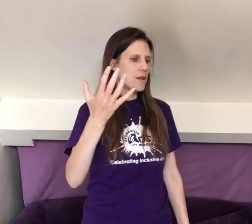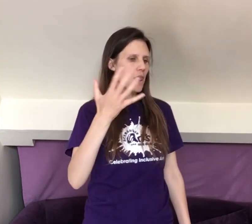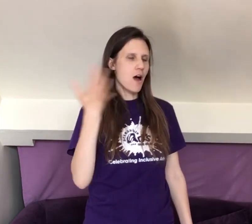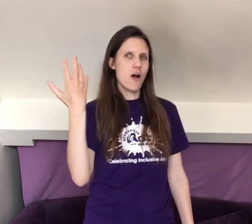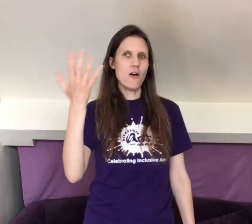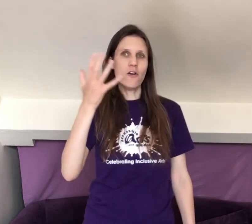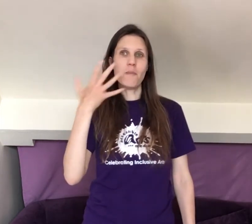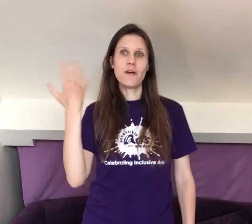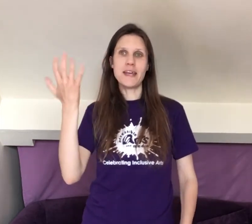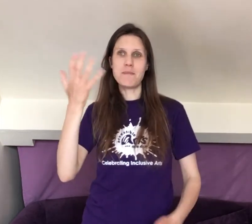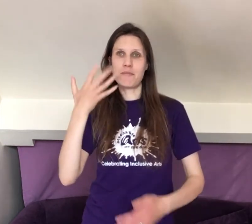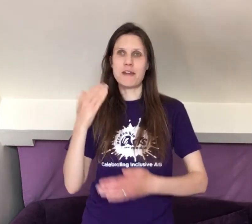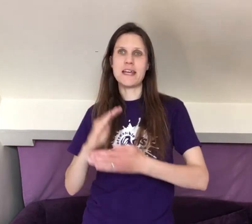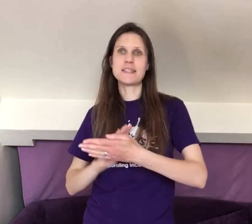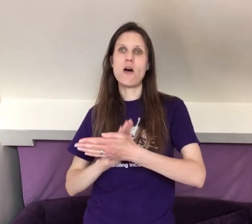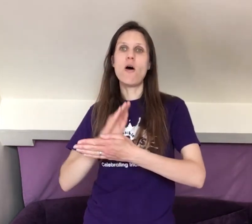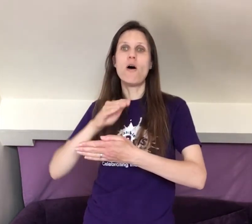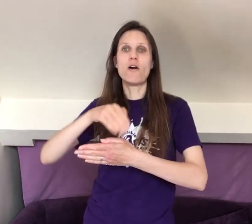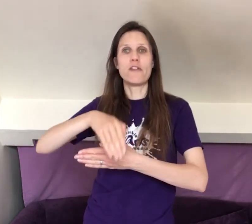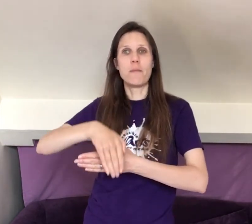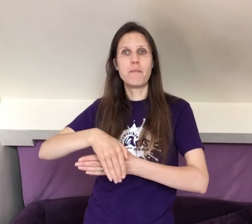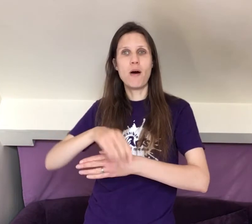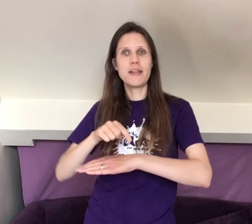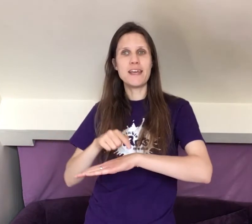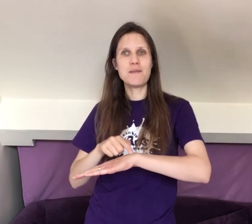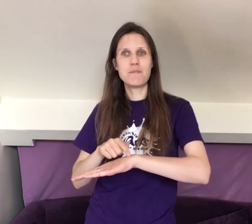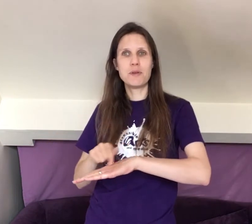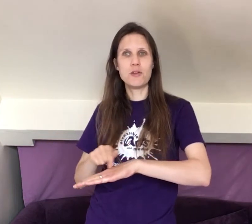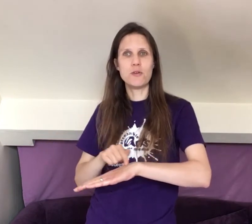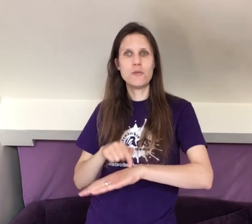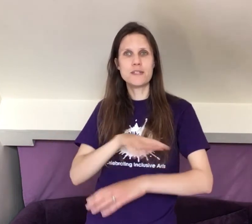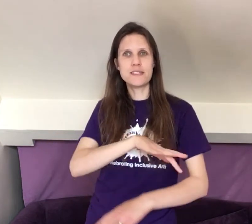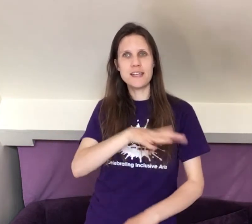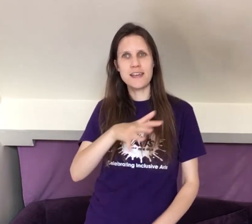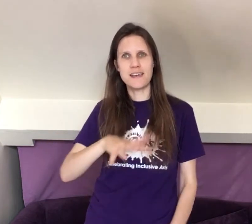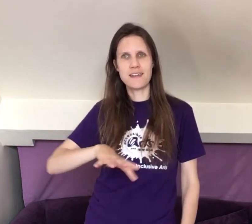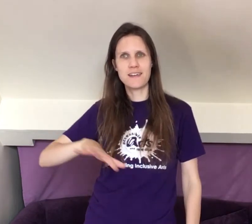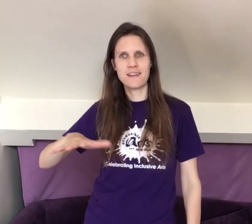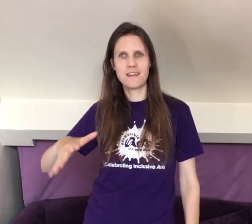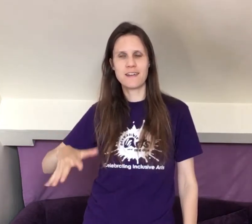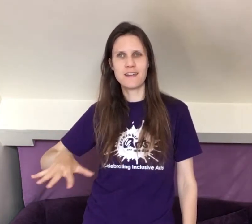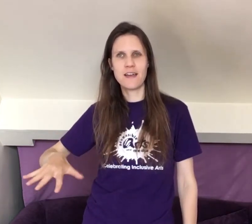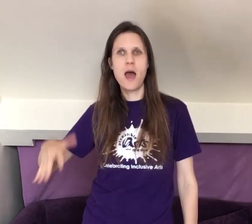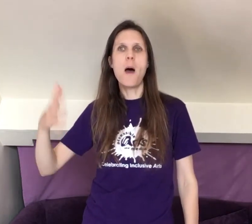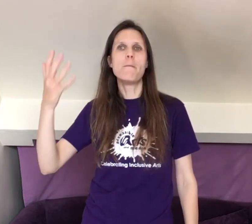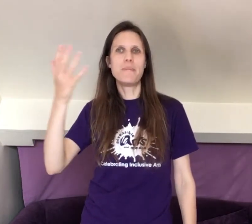blow bonny breeze o’er the bonny blue sea.